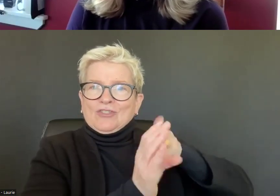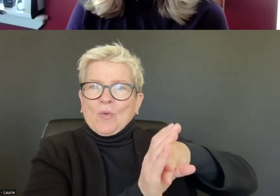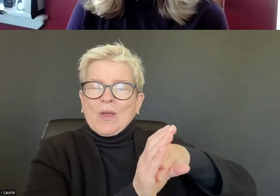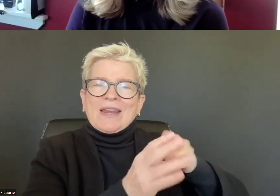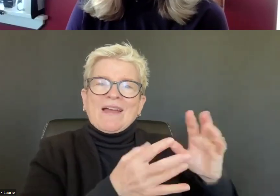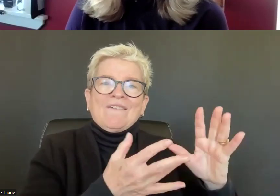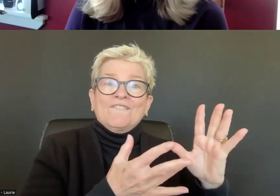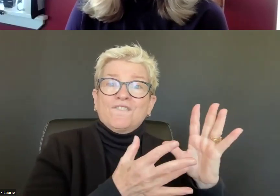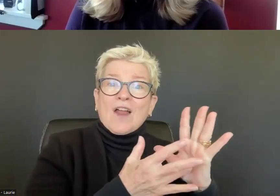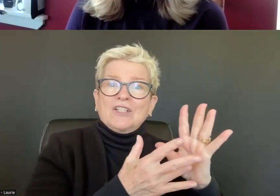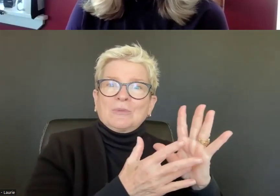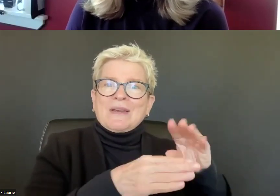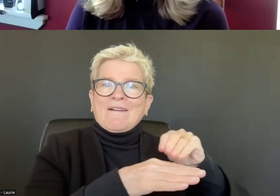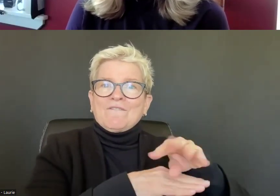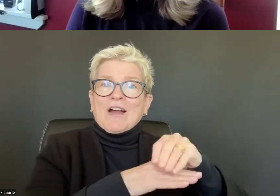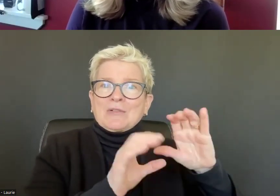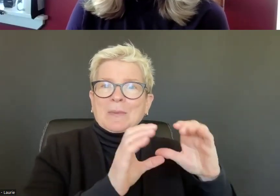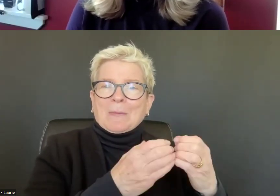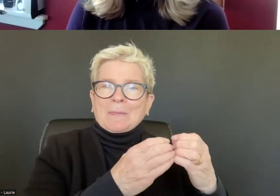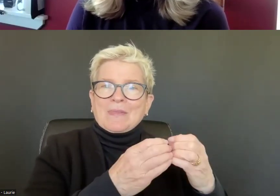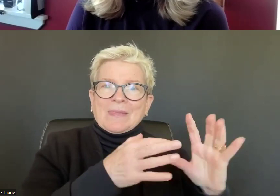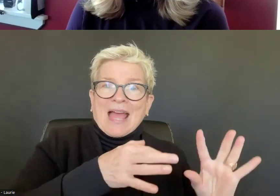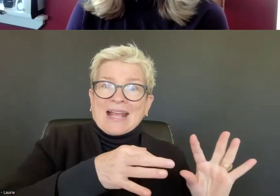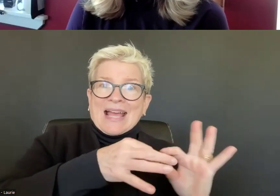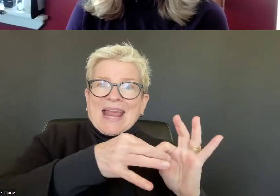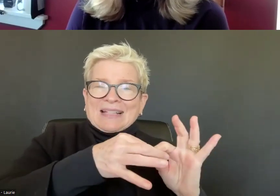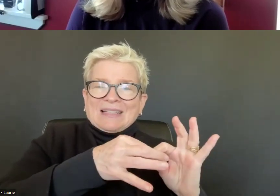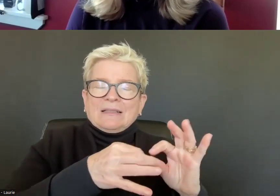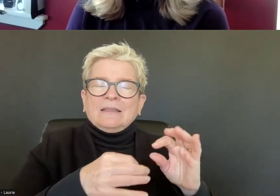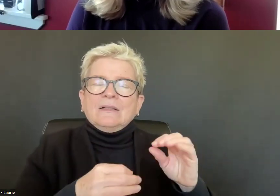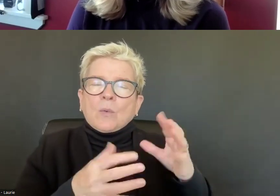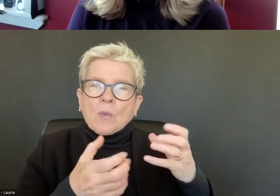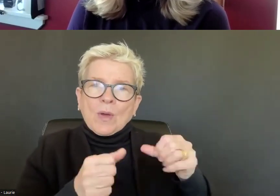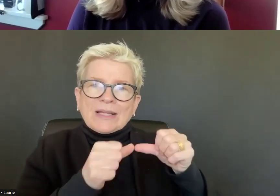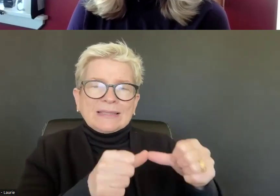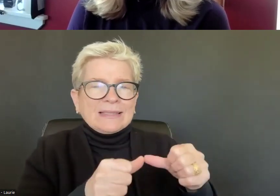we want to continue that.. We still have work to do and so we want to make sure